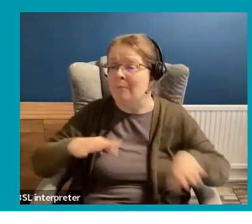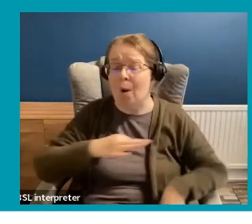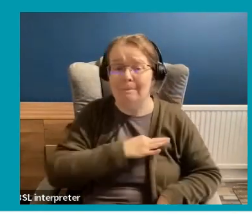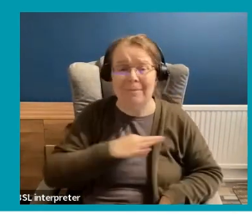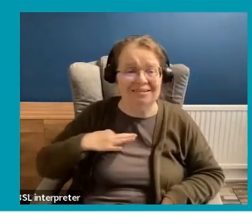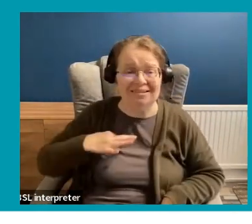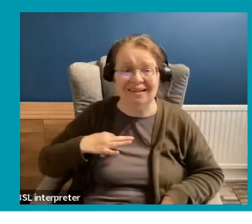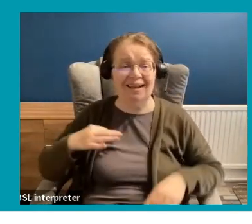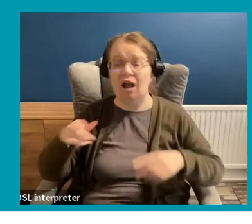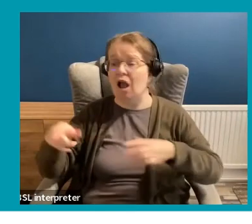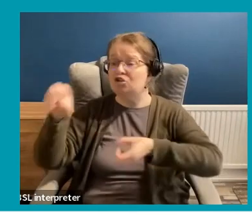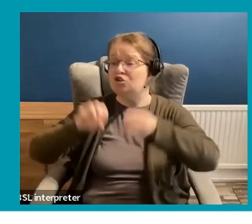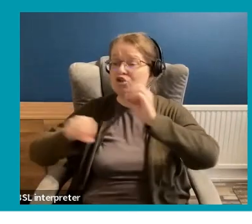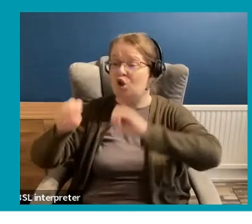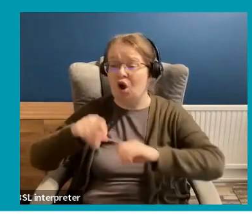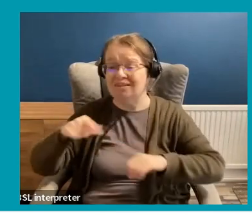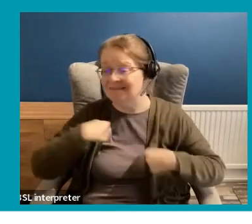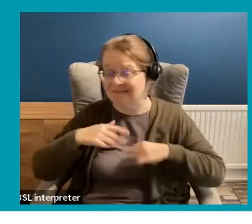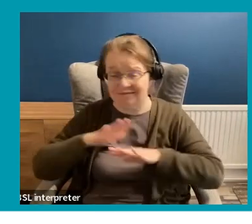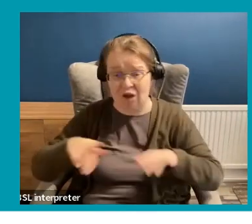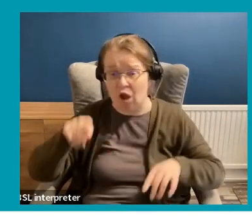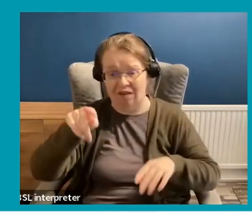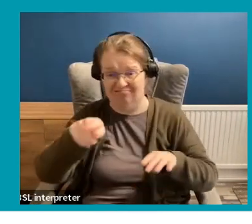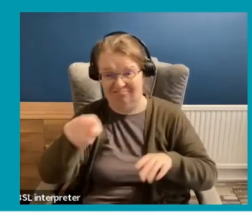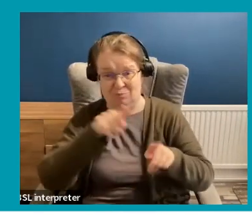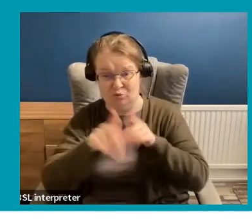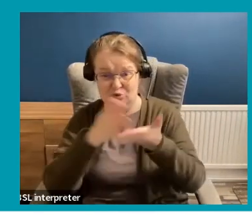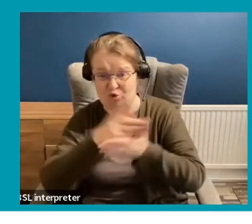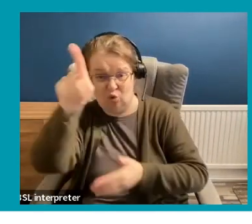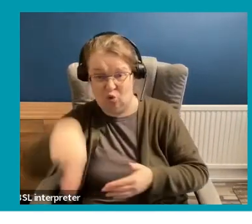people on this call probably are not but what we can do is